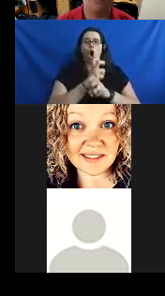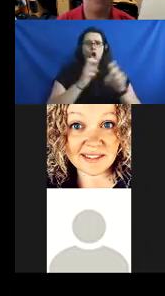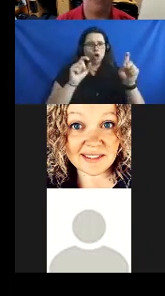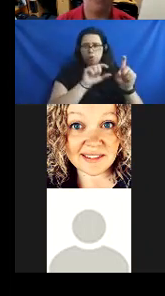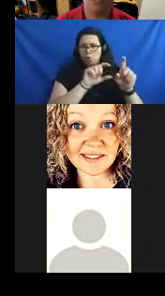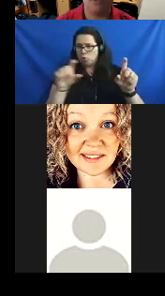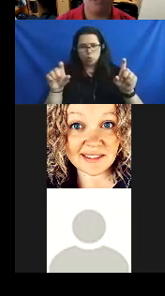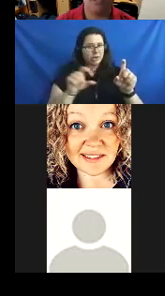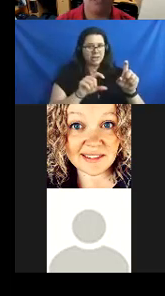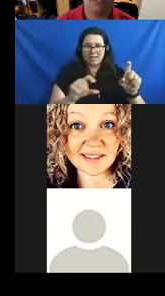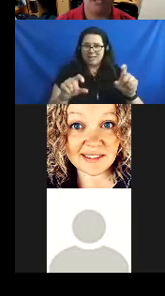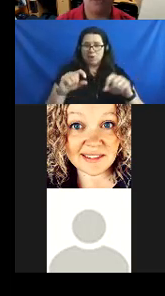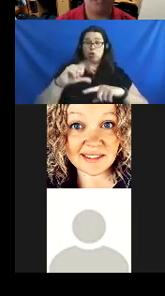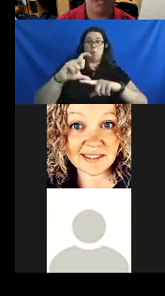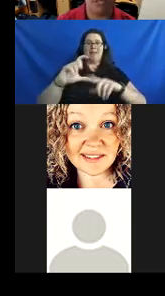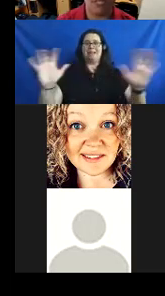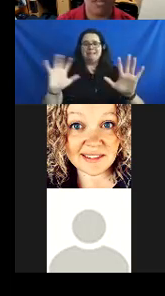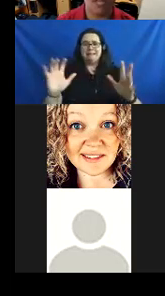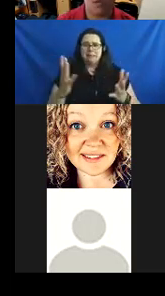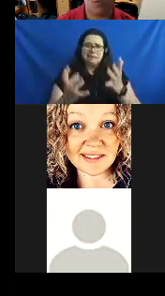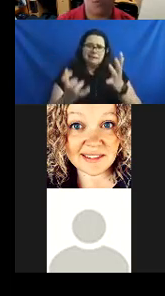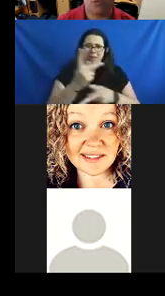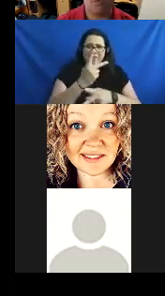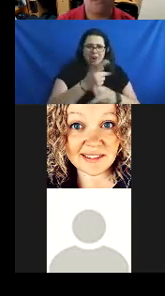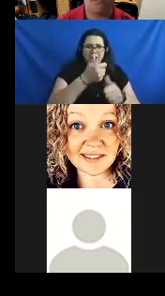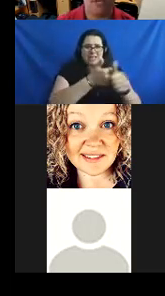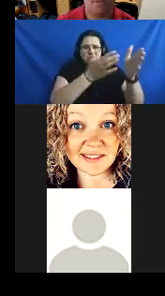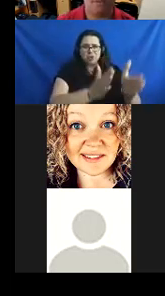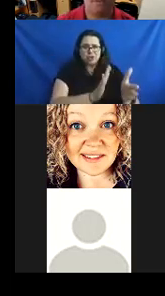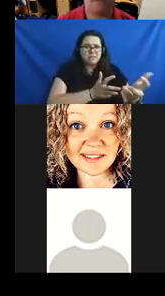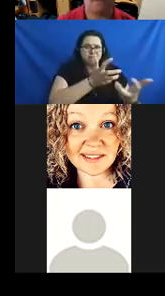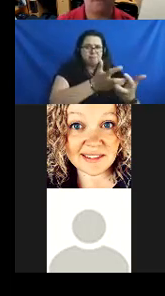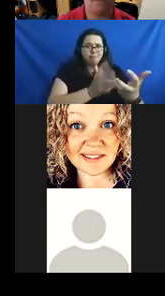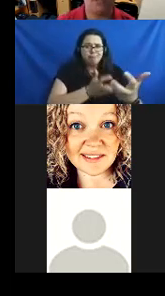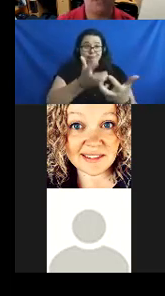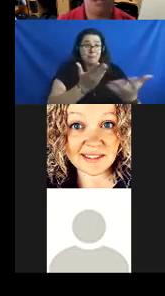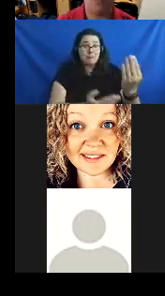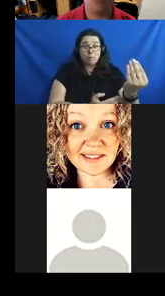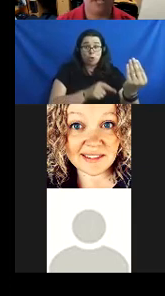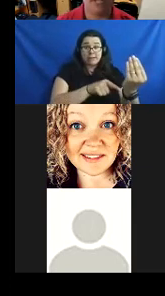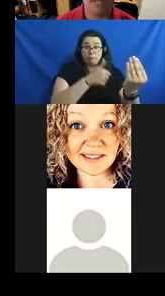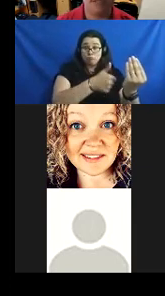YOU REALLY WANT TO CONSIDER EACH PERSON'S NEEDS AND WHAT WILL WORK BEST FOR THEM. READING STANDS.